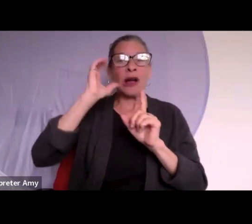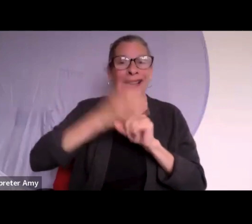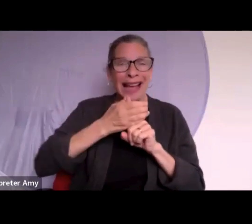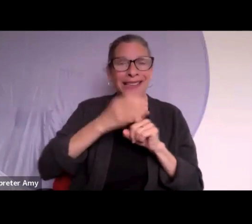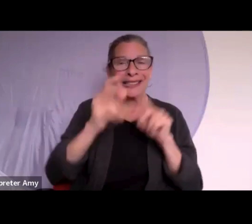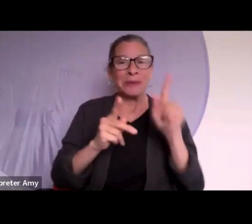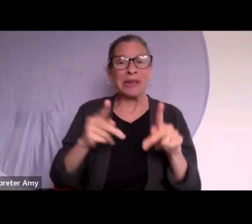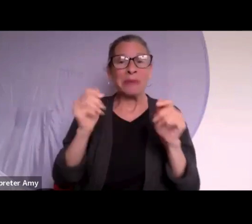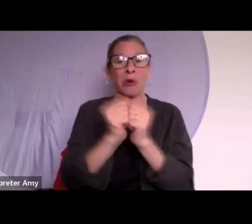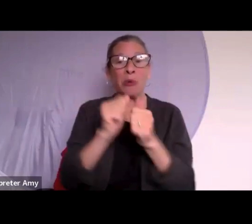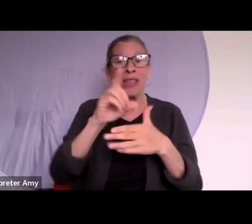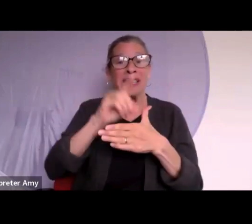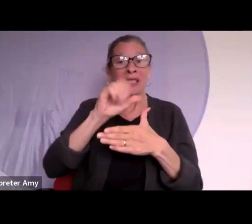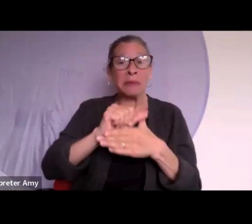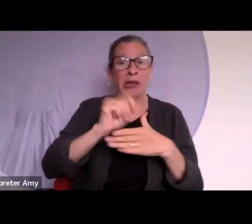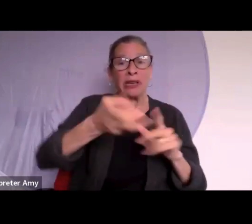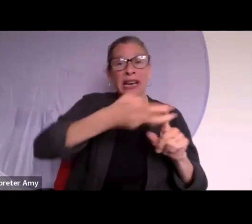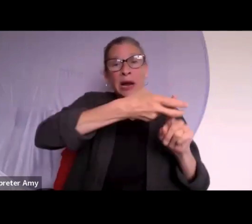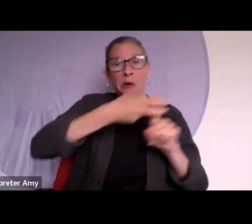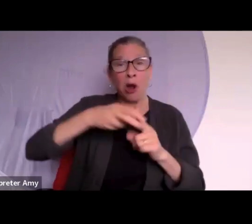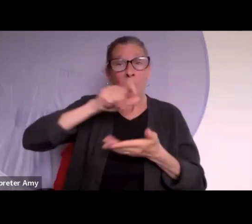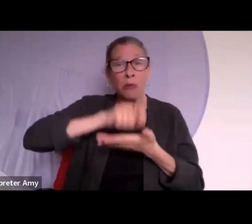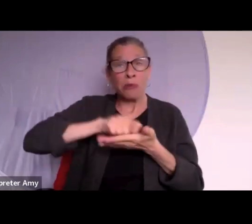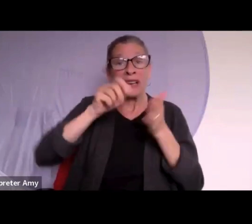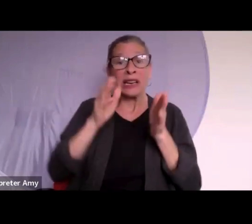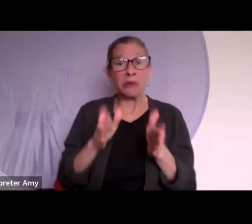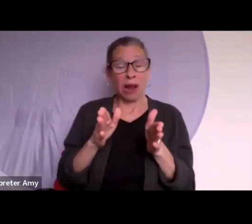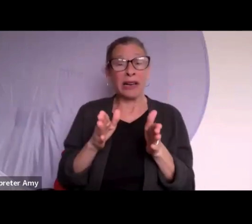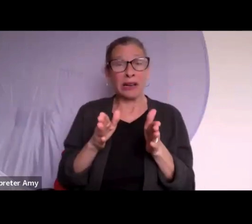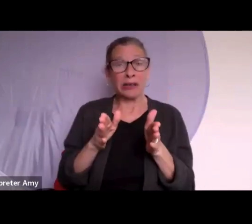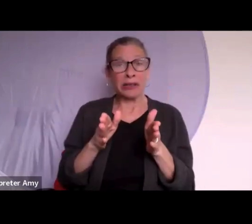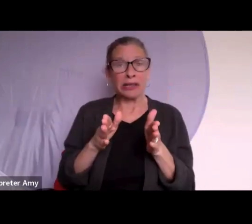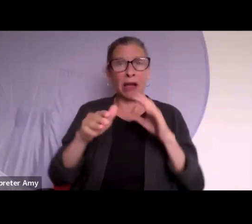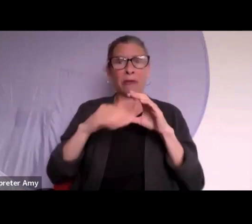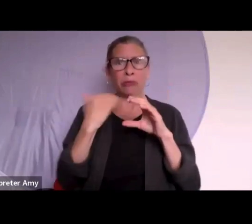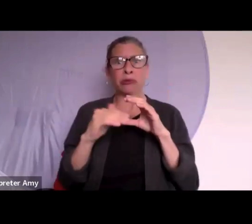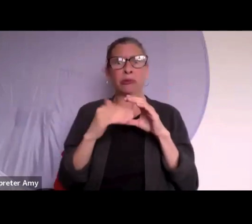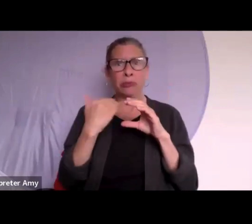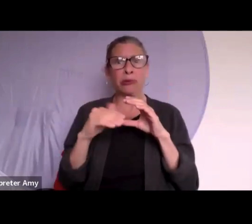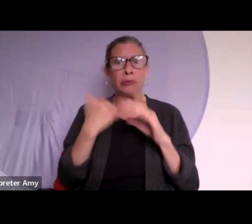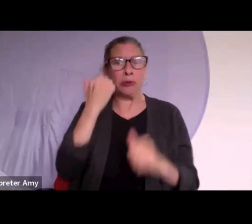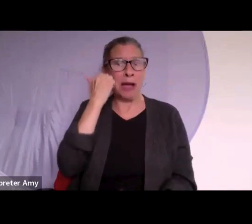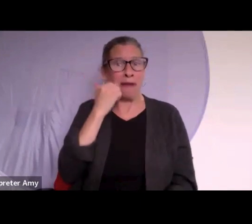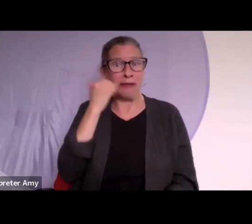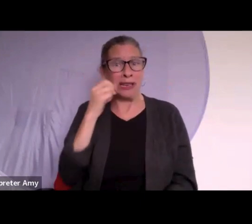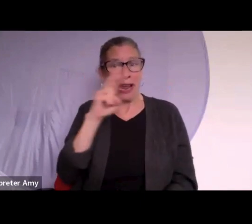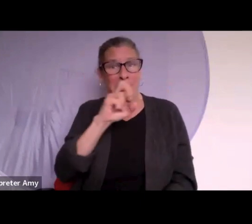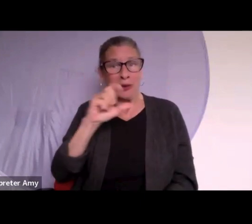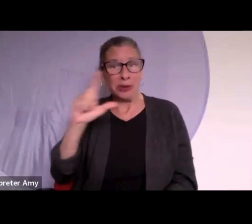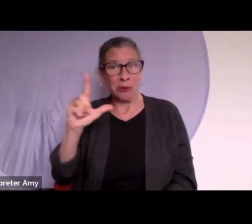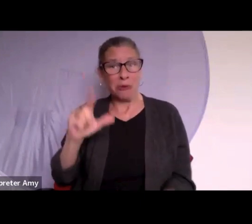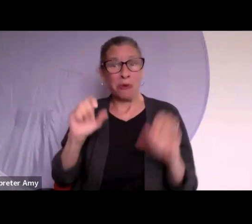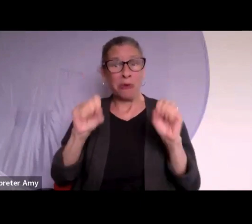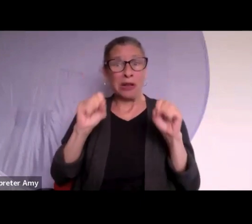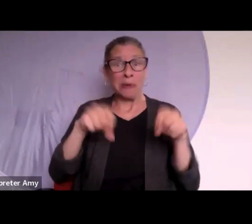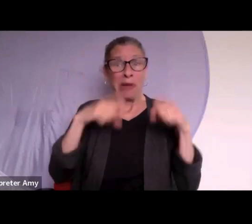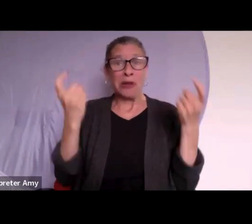writers. I get emails every day because I run a disability Film Festival and work with so many talented people that are actually doing the real work. I don't do any of the real work. I